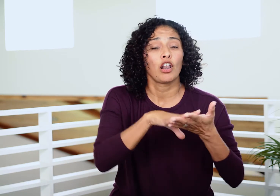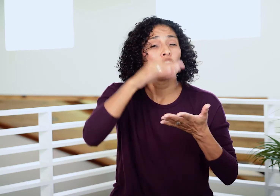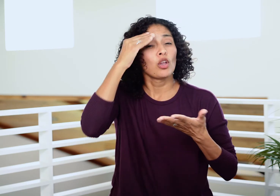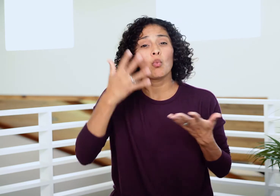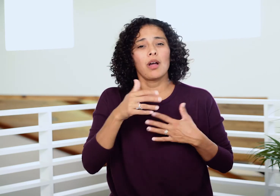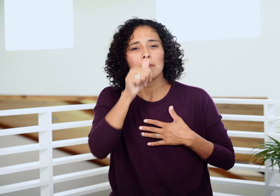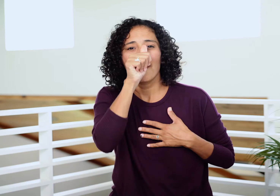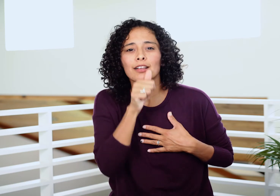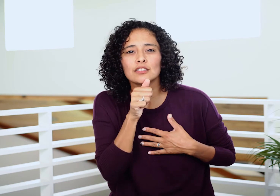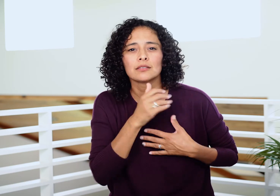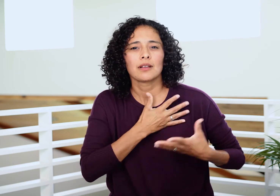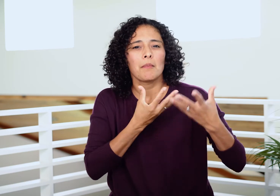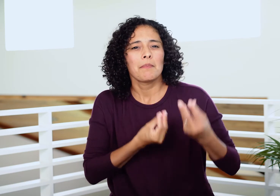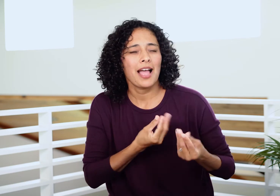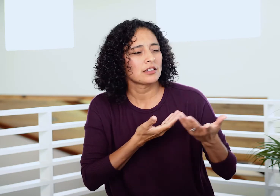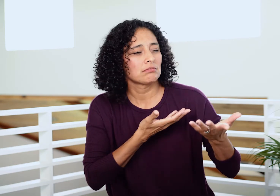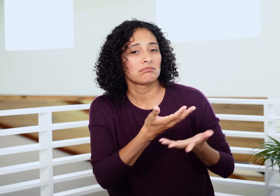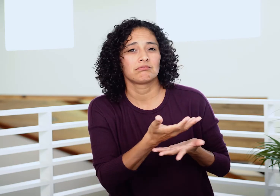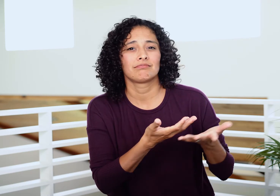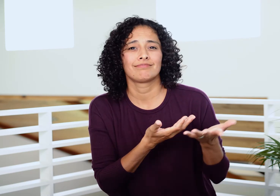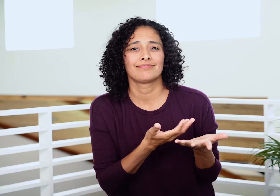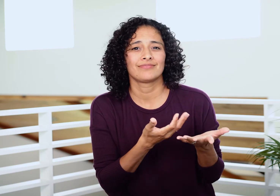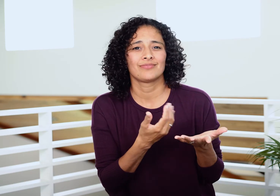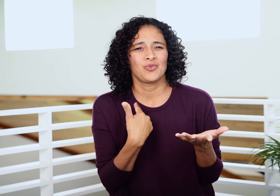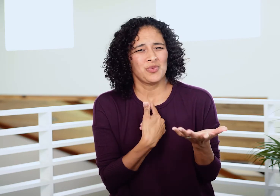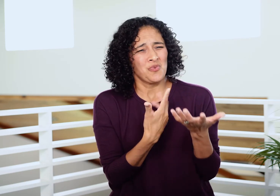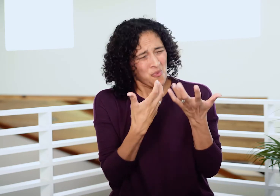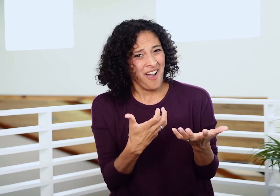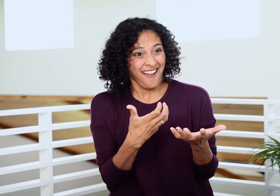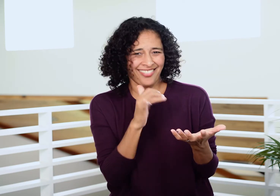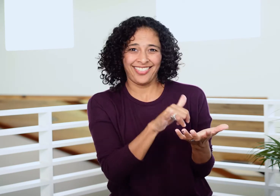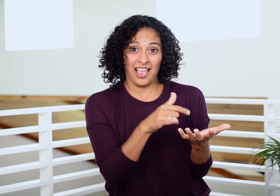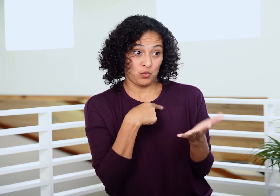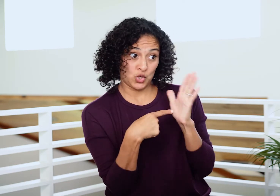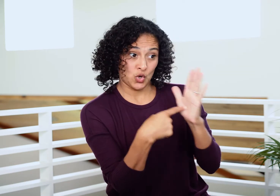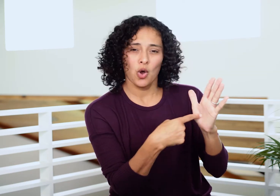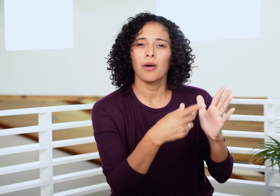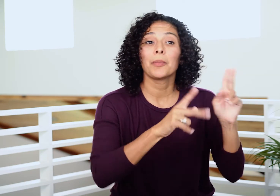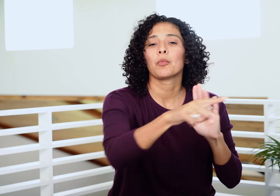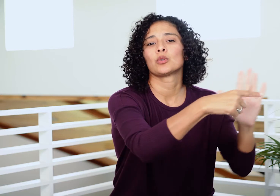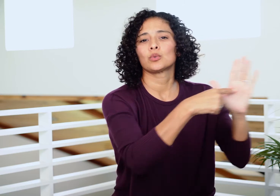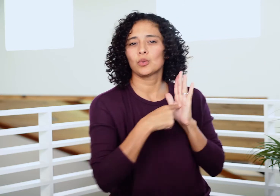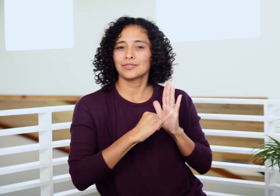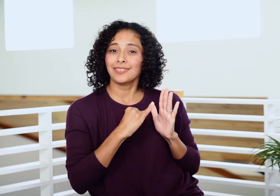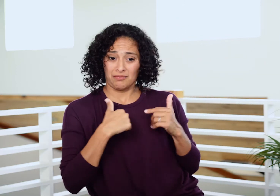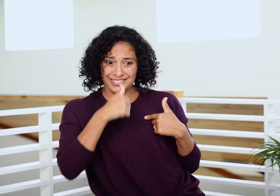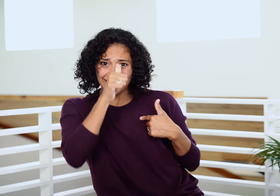teaches us patience and compassion. And those are certainly the kinds of things we want others to display toward us